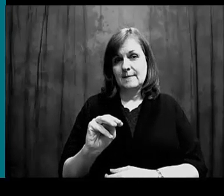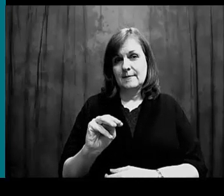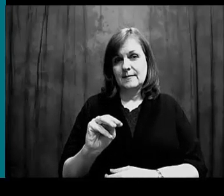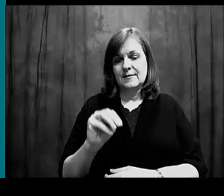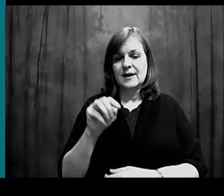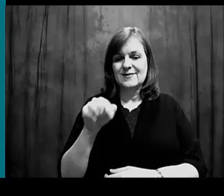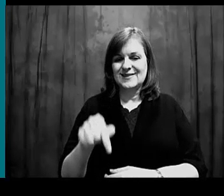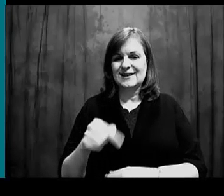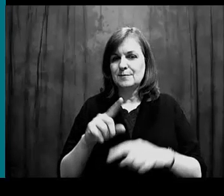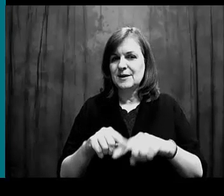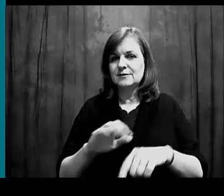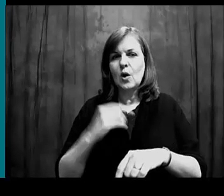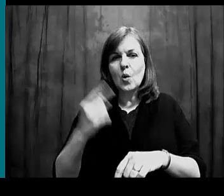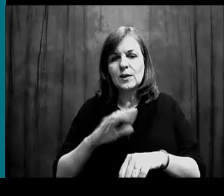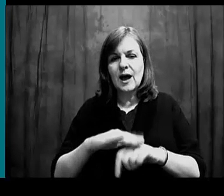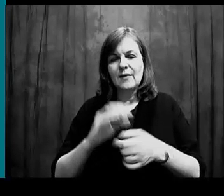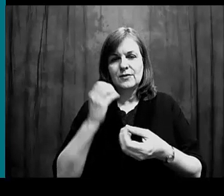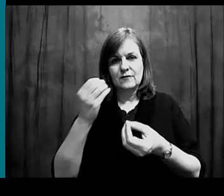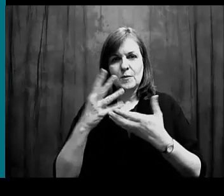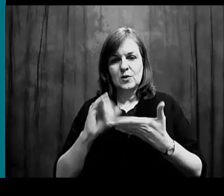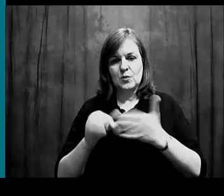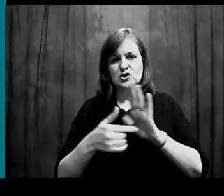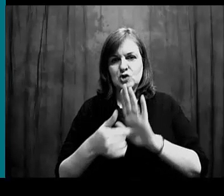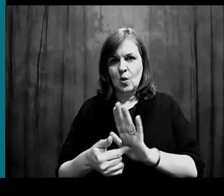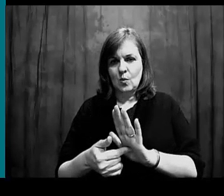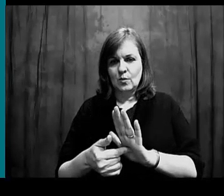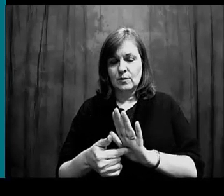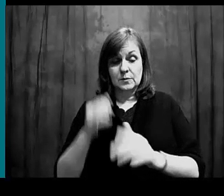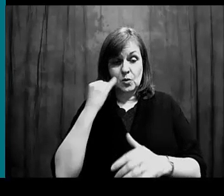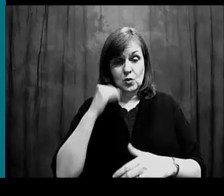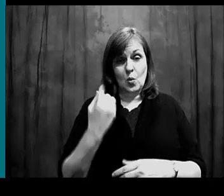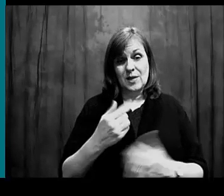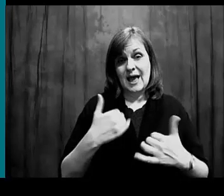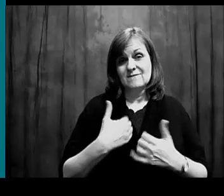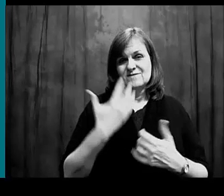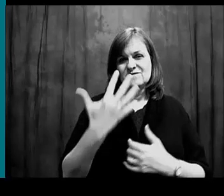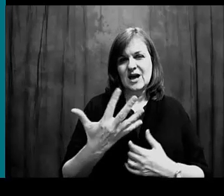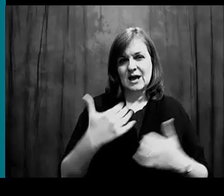based solely on the information that you have so if you only have five organisms